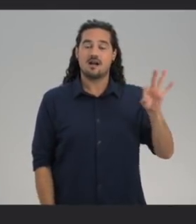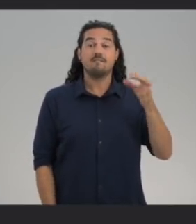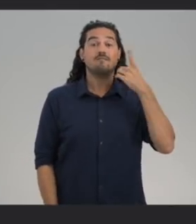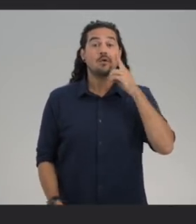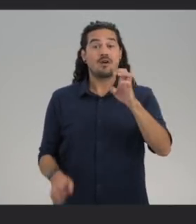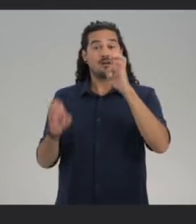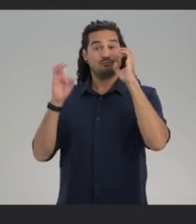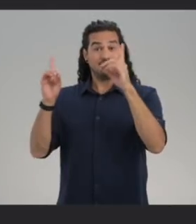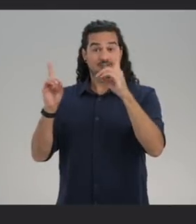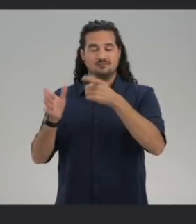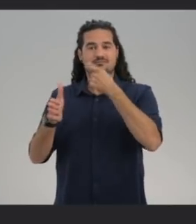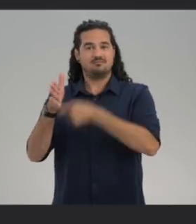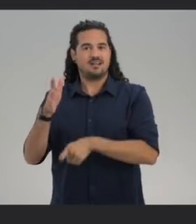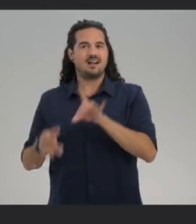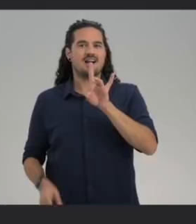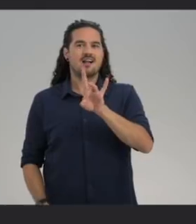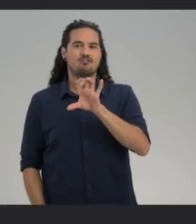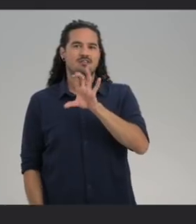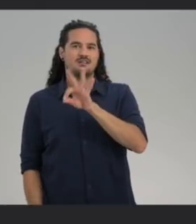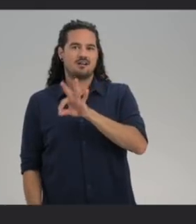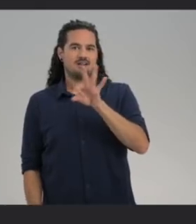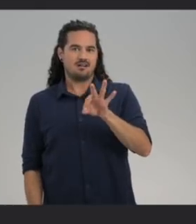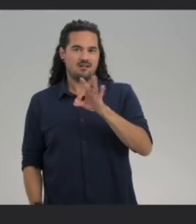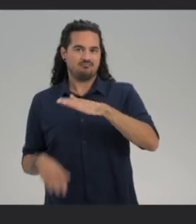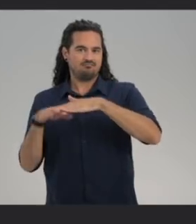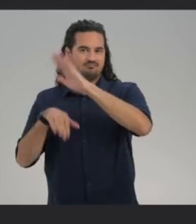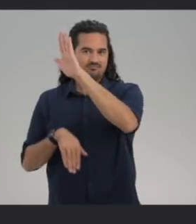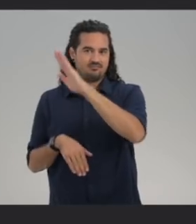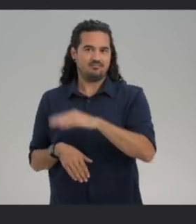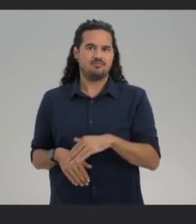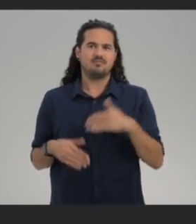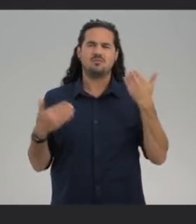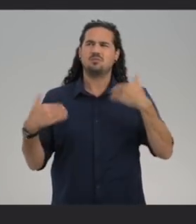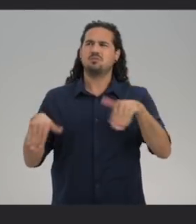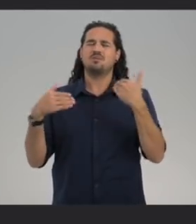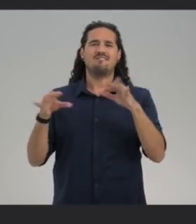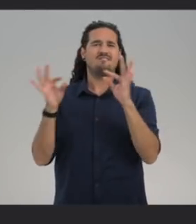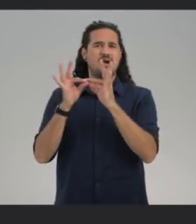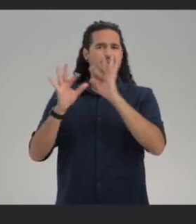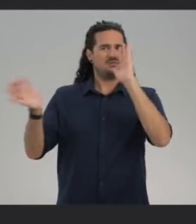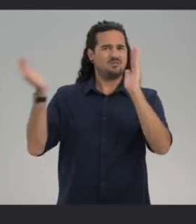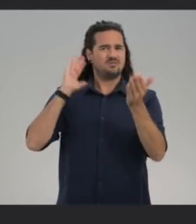And for education, it starts at just $899, delivering way more value than ever before.